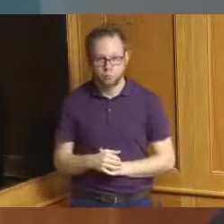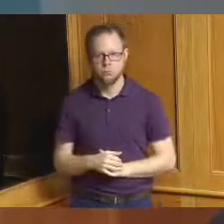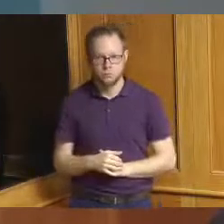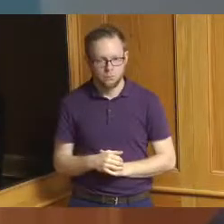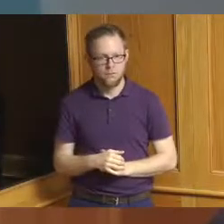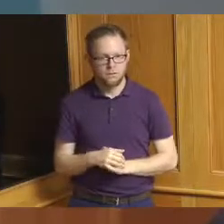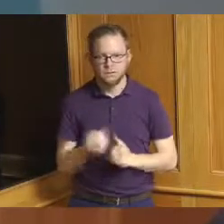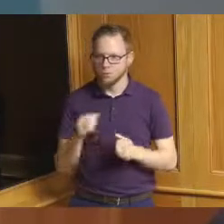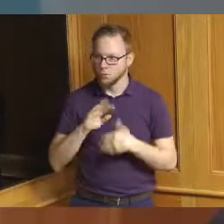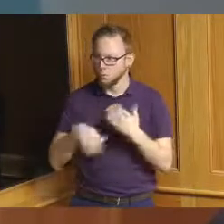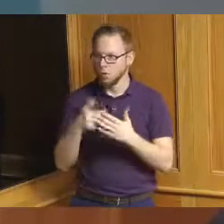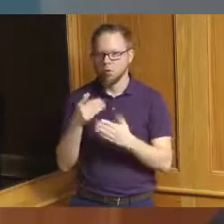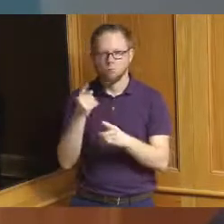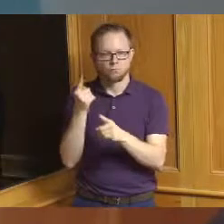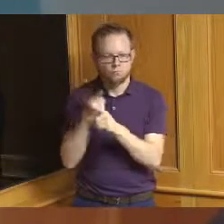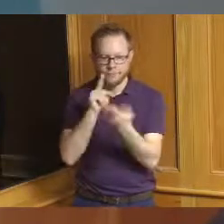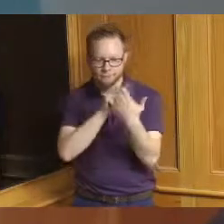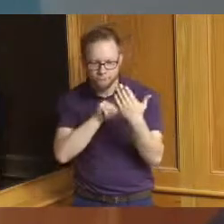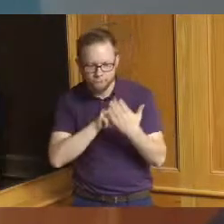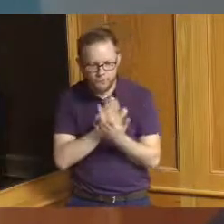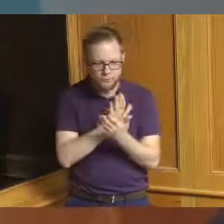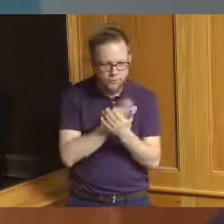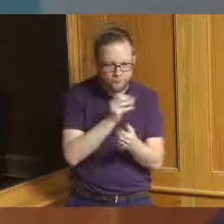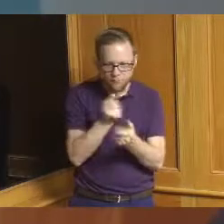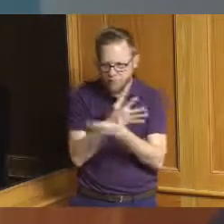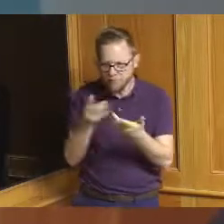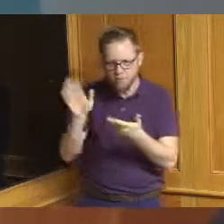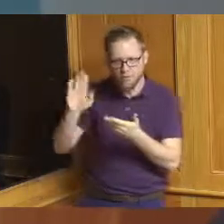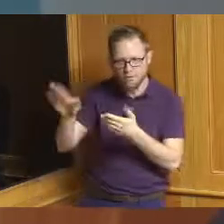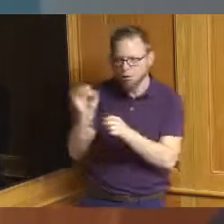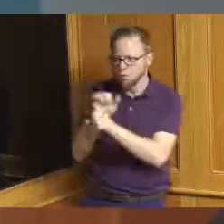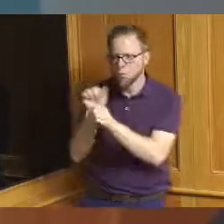in front of us and all the leg work that goes into reaching out to the community and understanding